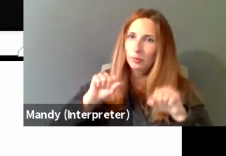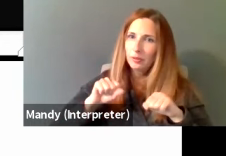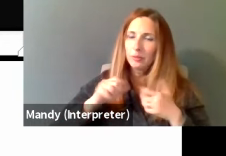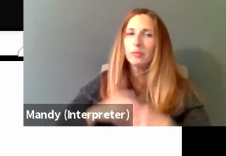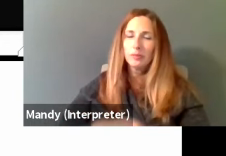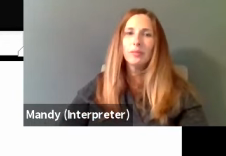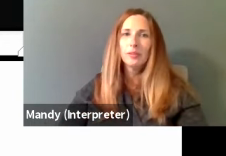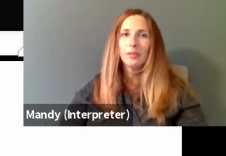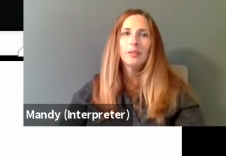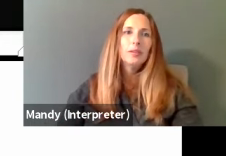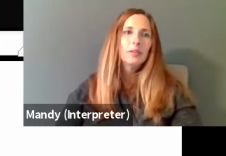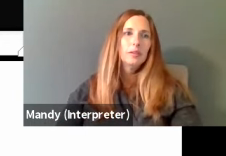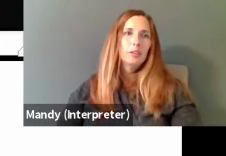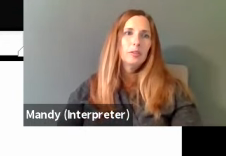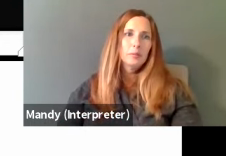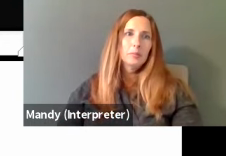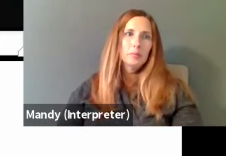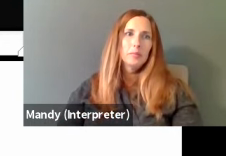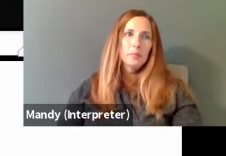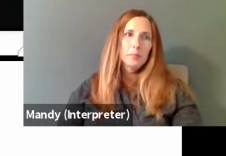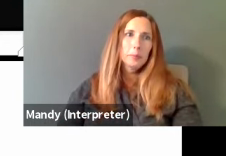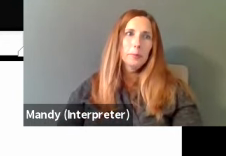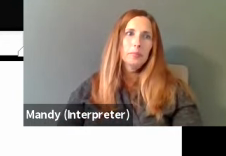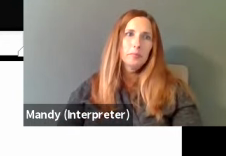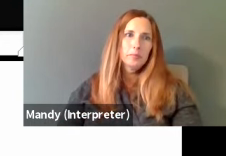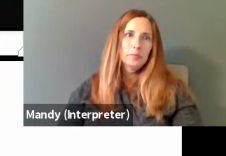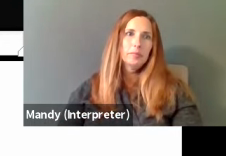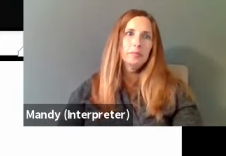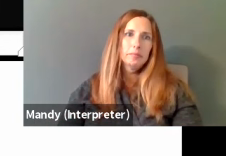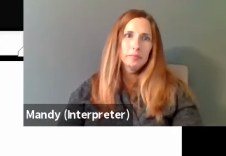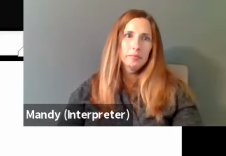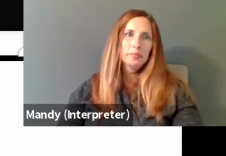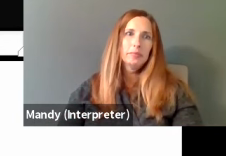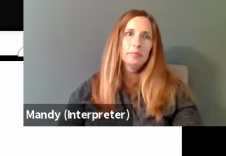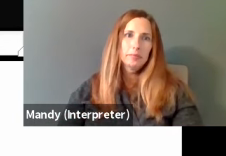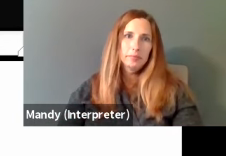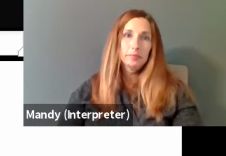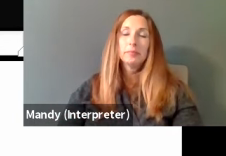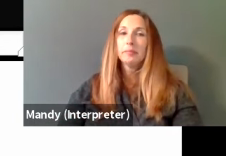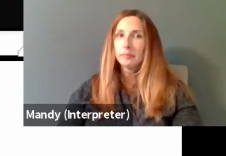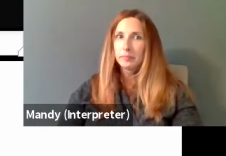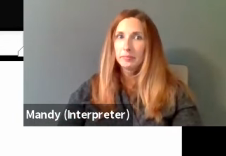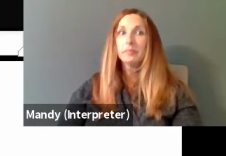may not have been able to read it. So I will be passing out after the workshop,